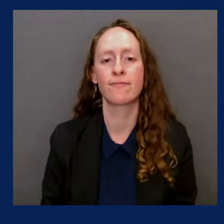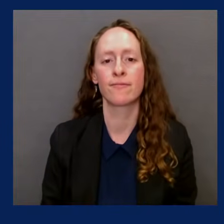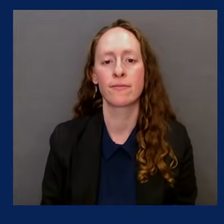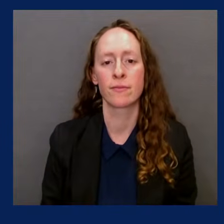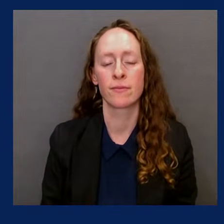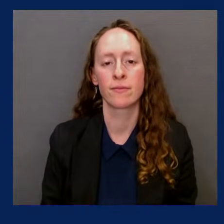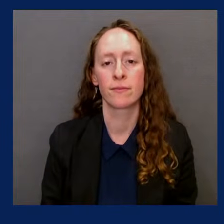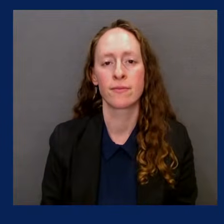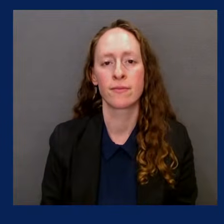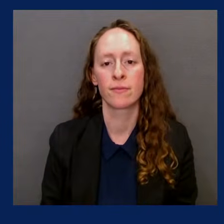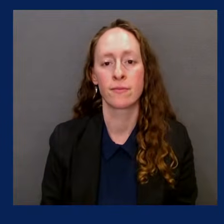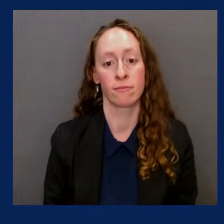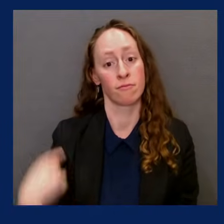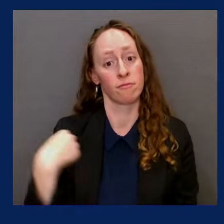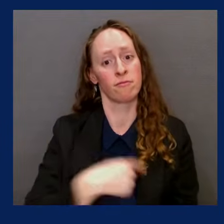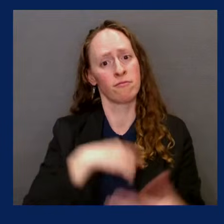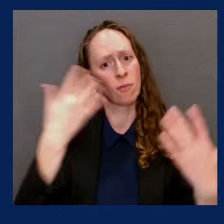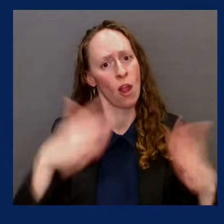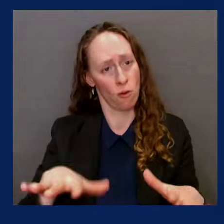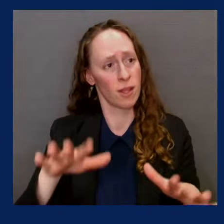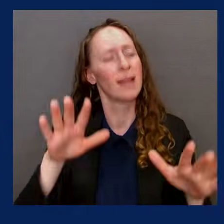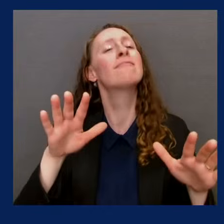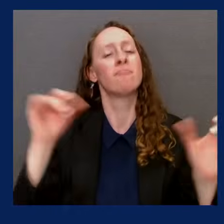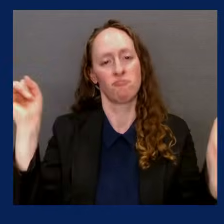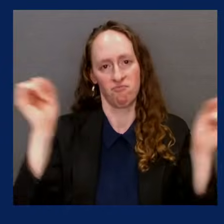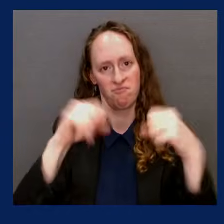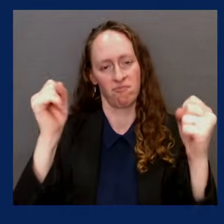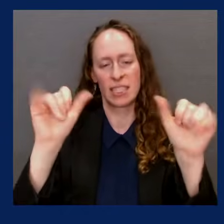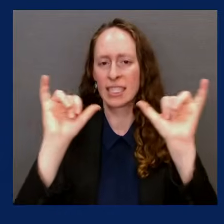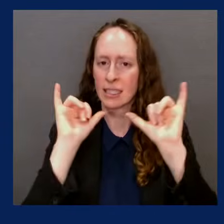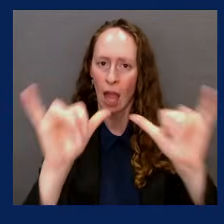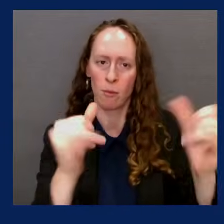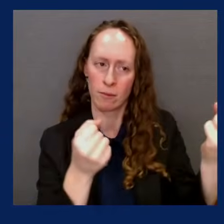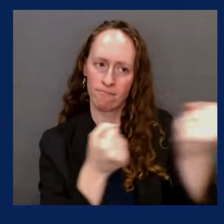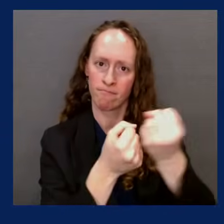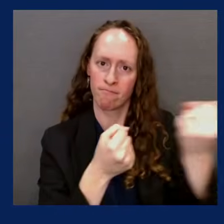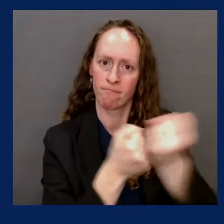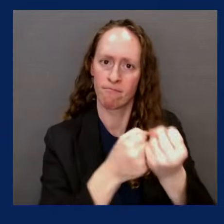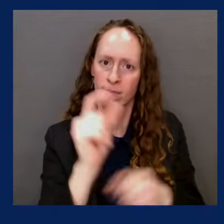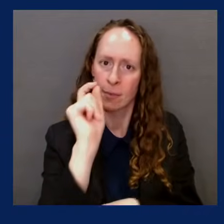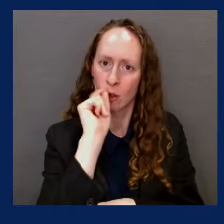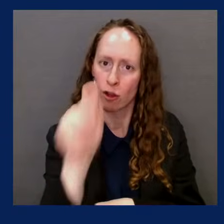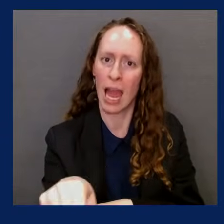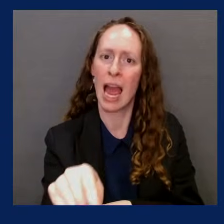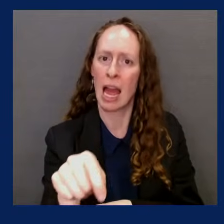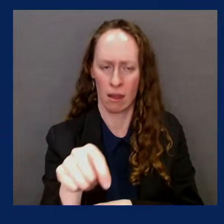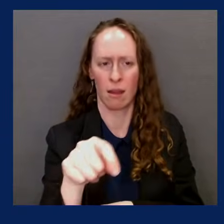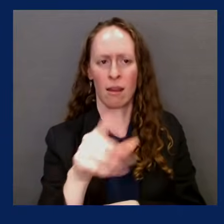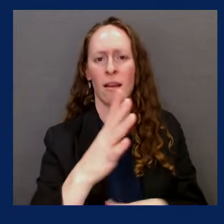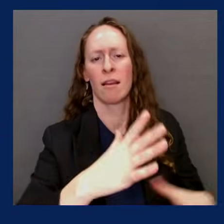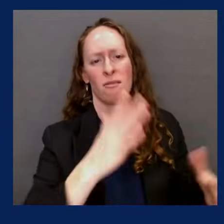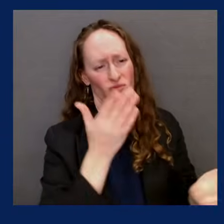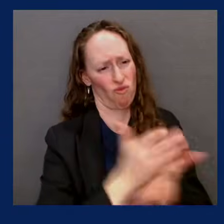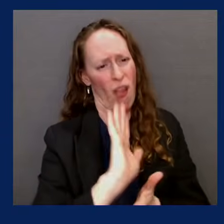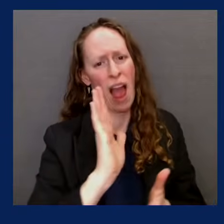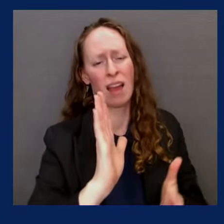against Putin's brutality and aggression. Australia is a critical partner together with the United States and 50 other nations --